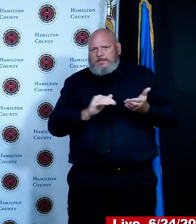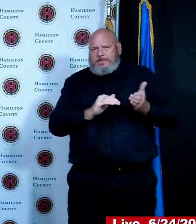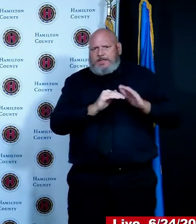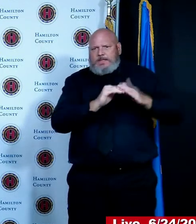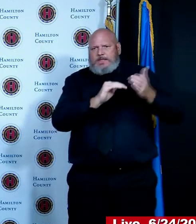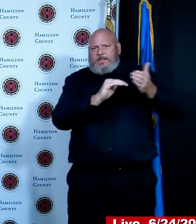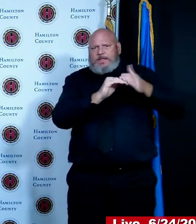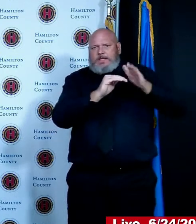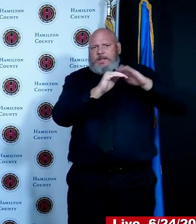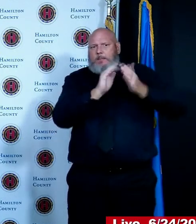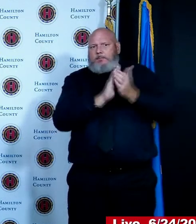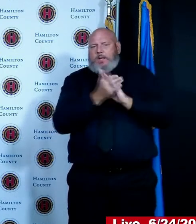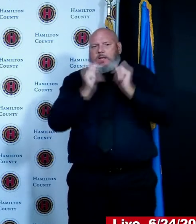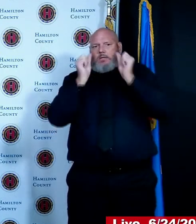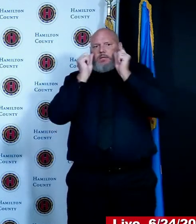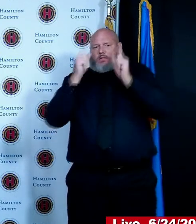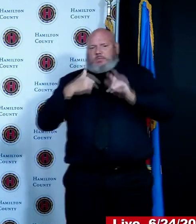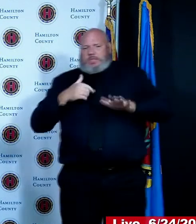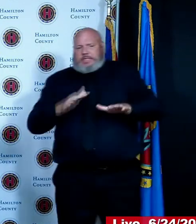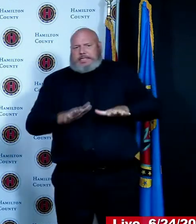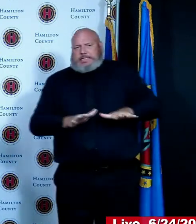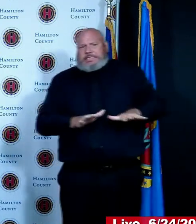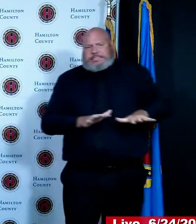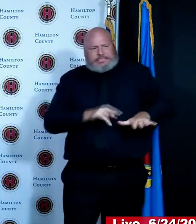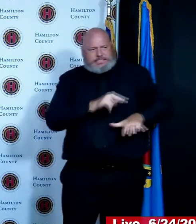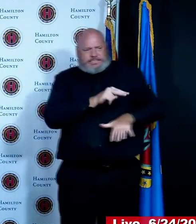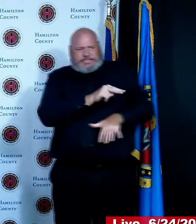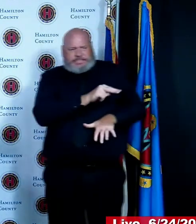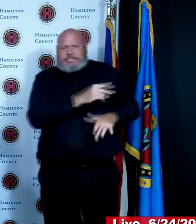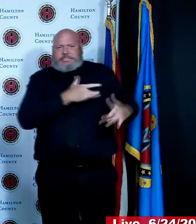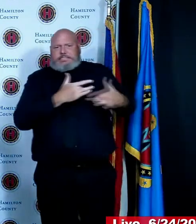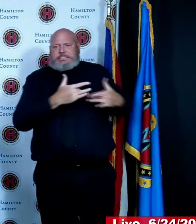they don't align with any kind of a hot spot specific in those communities in